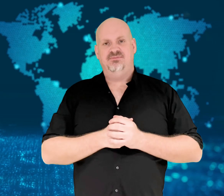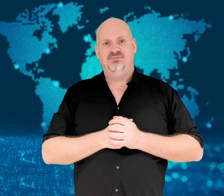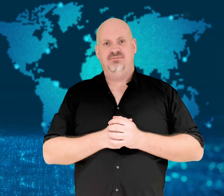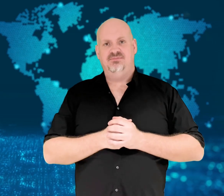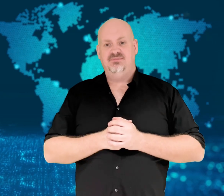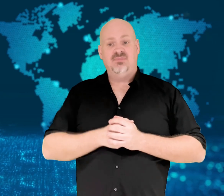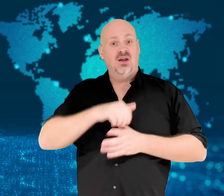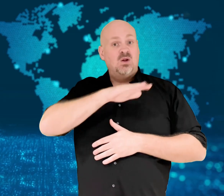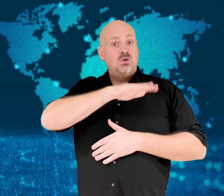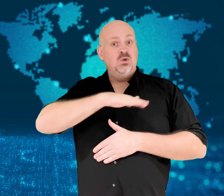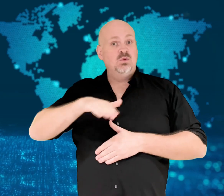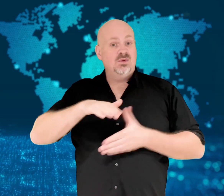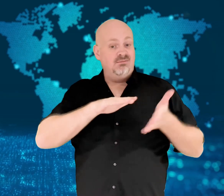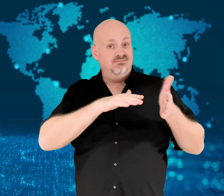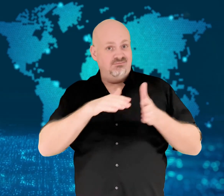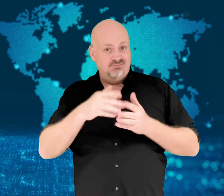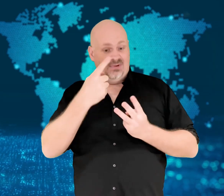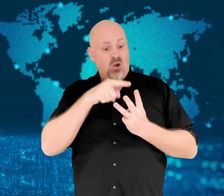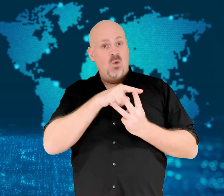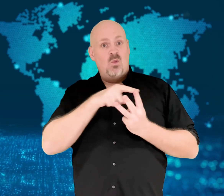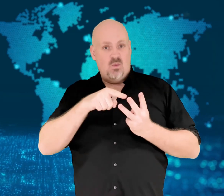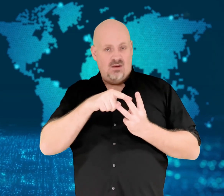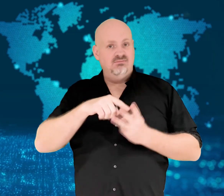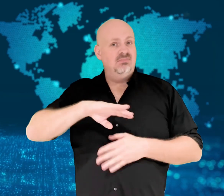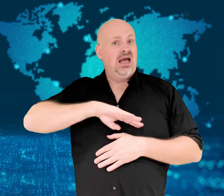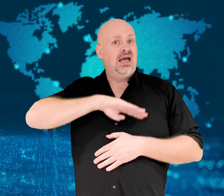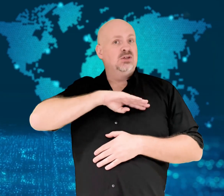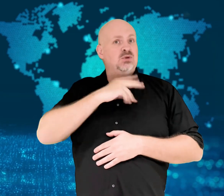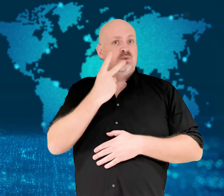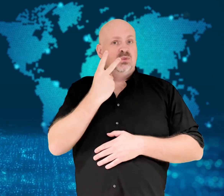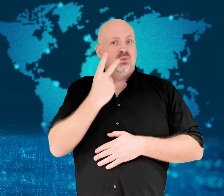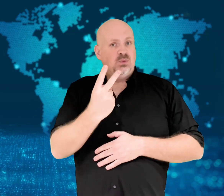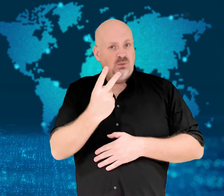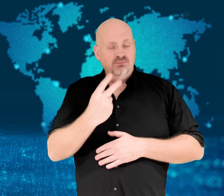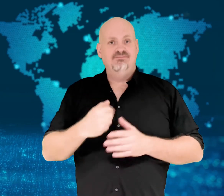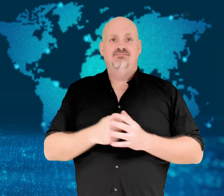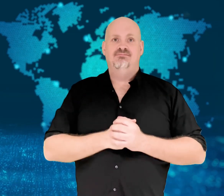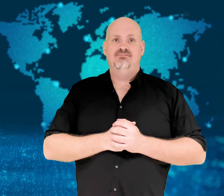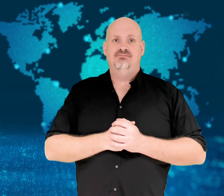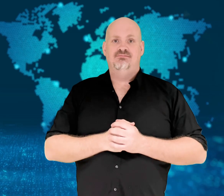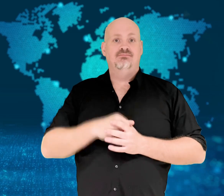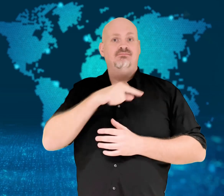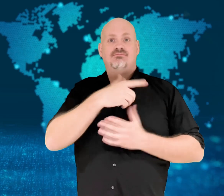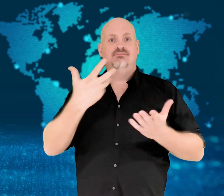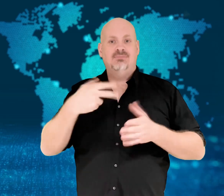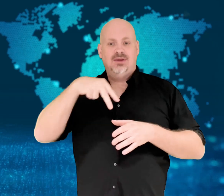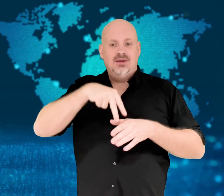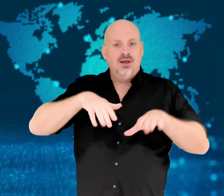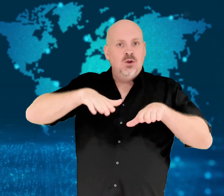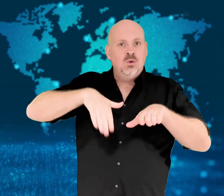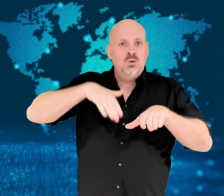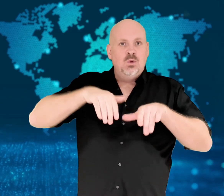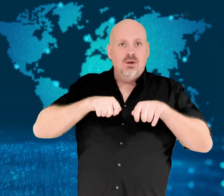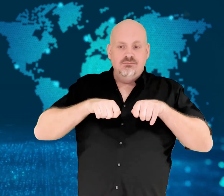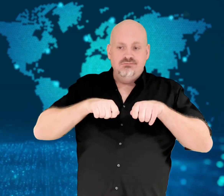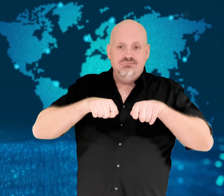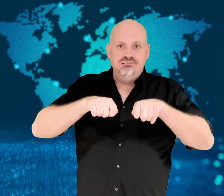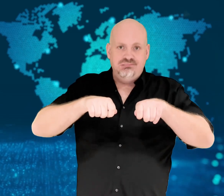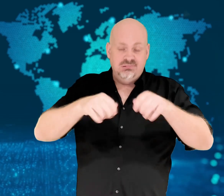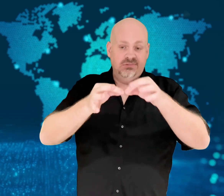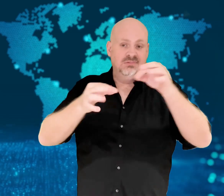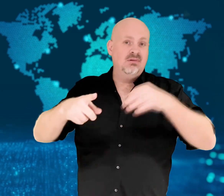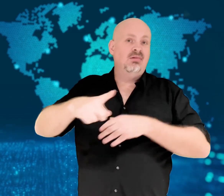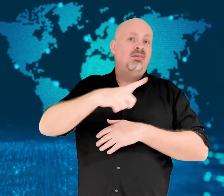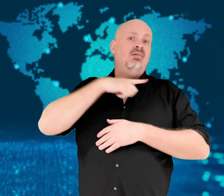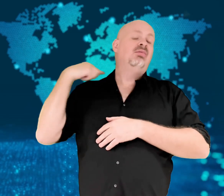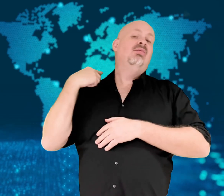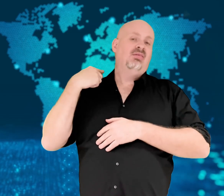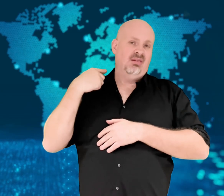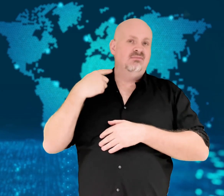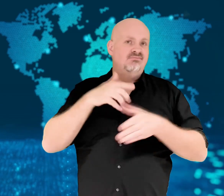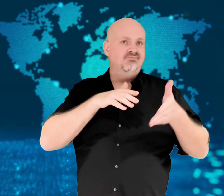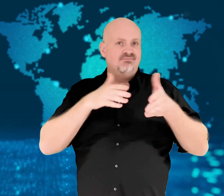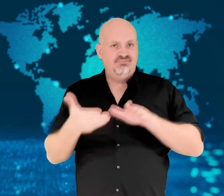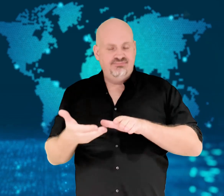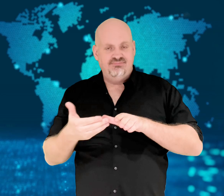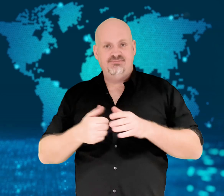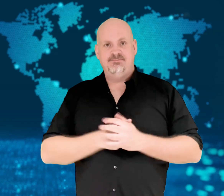One of the children who died was two years old.